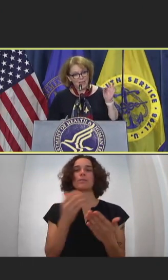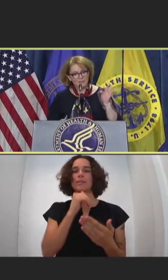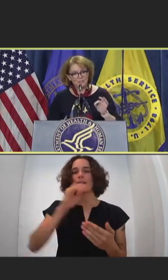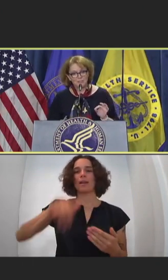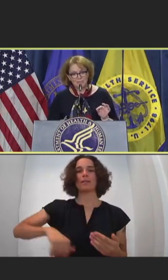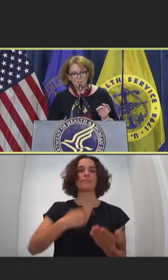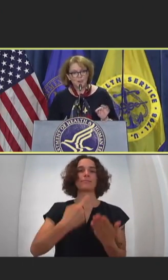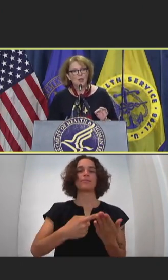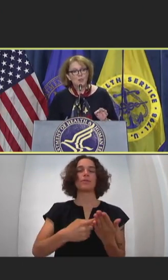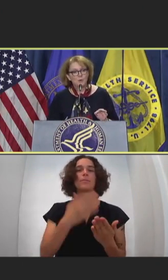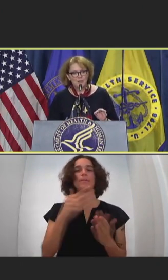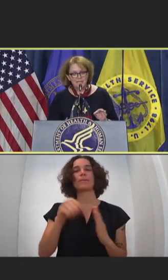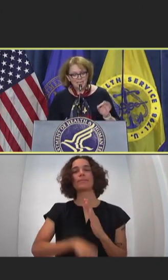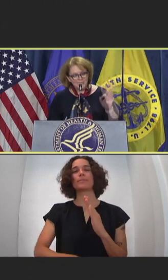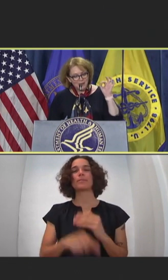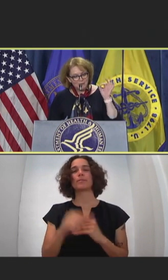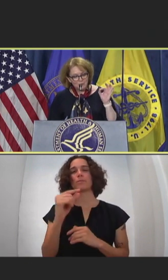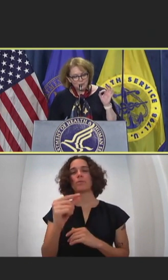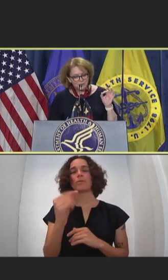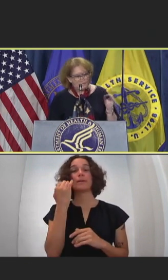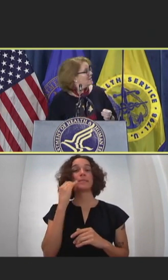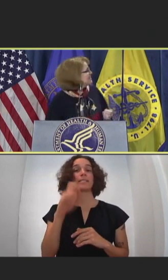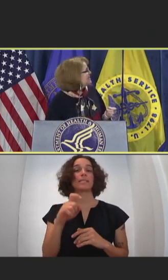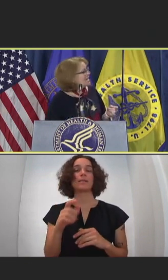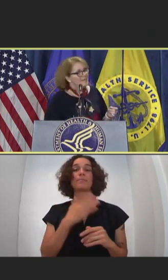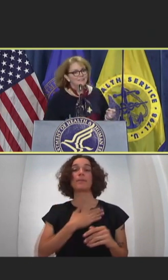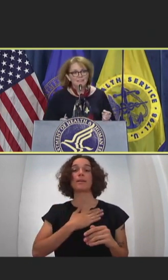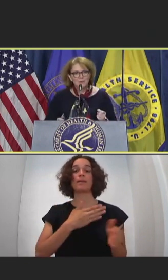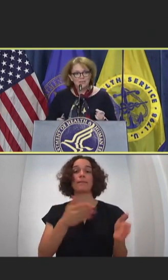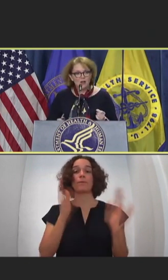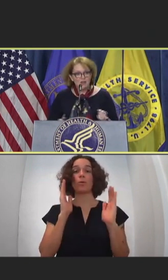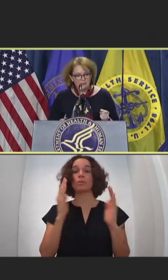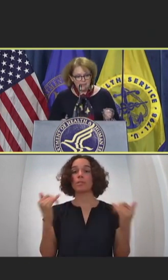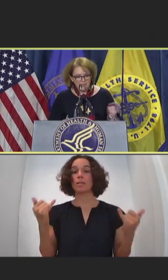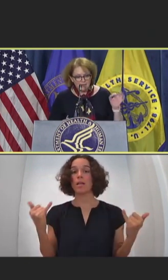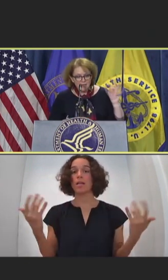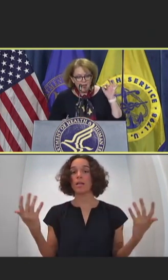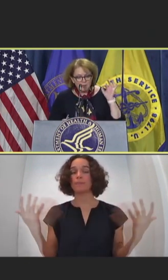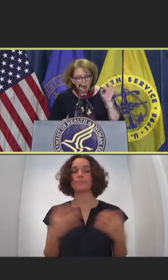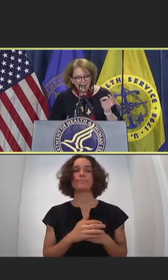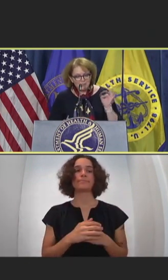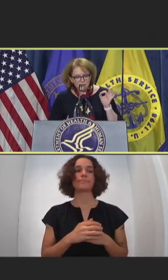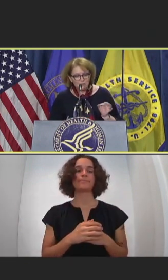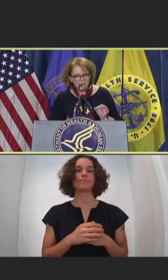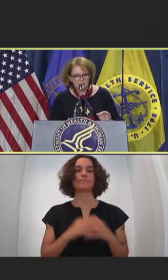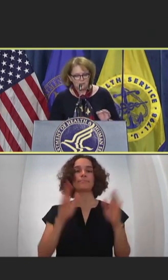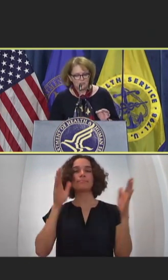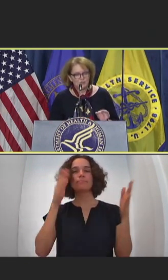little deeper where needed. And my focus today is going to be on the practical clinical issues